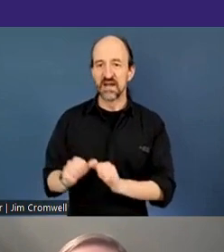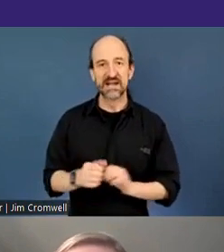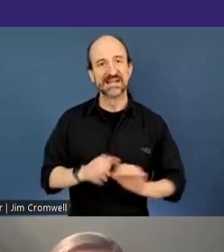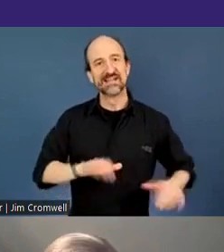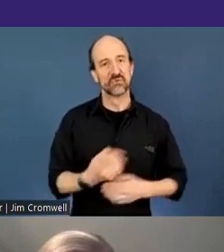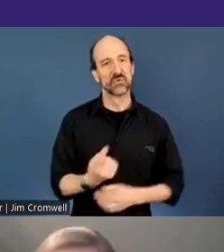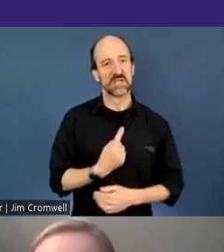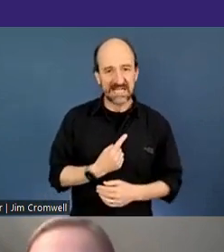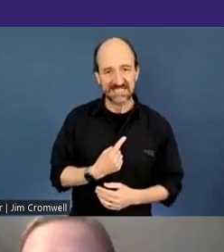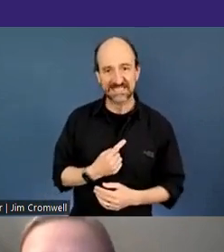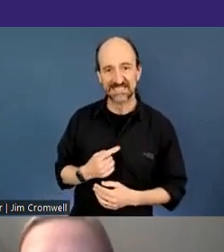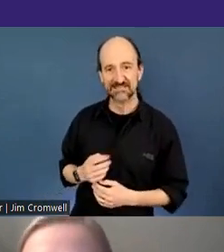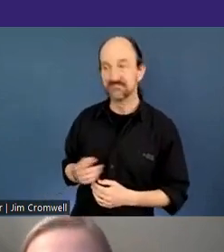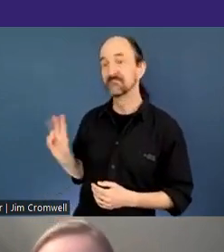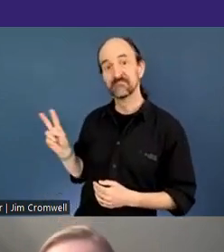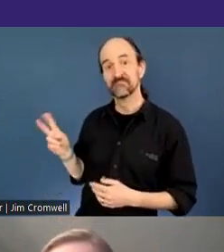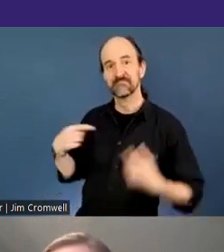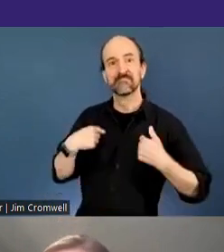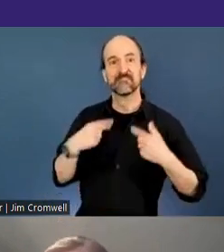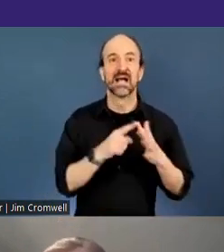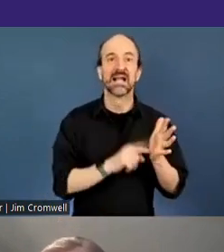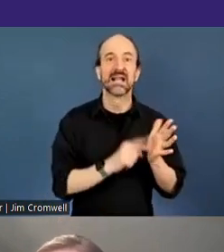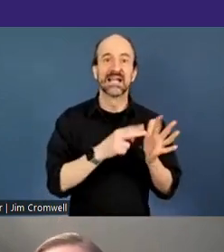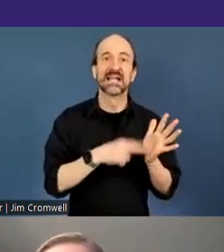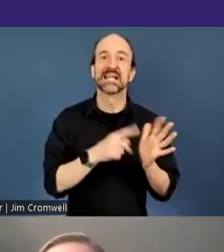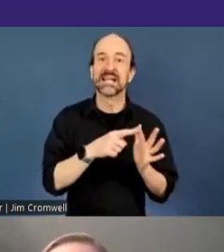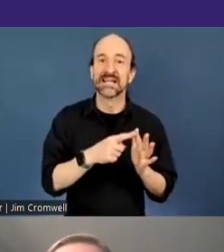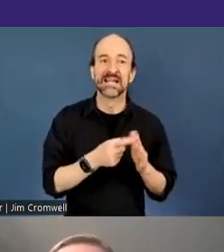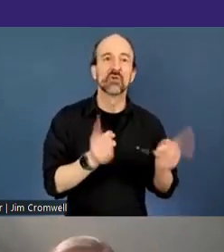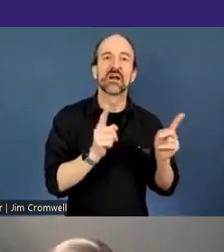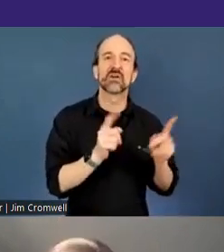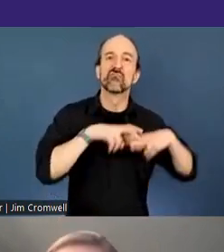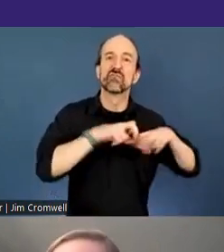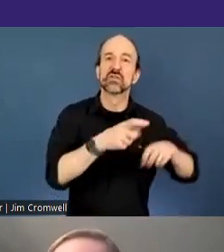My name Elene. I am the Director of Advocacy. I'm a white woman with